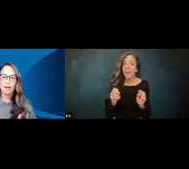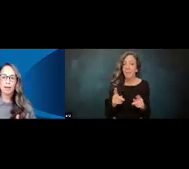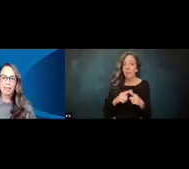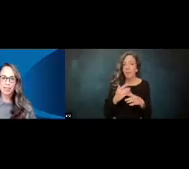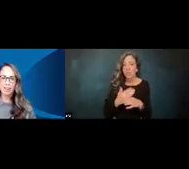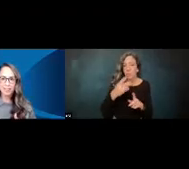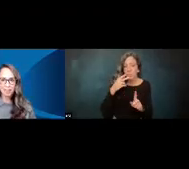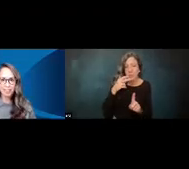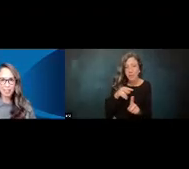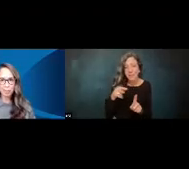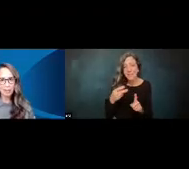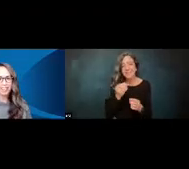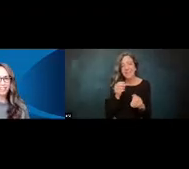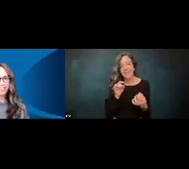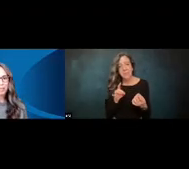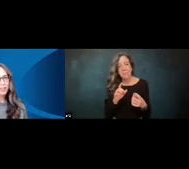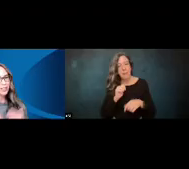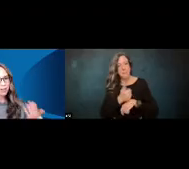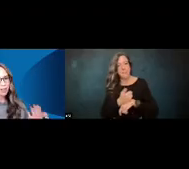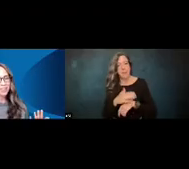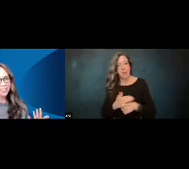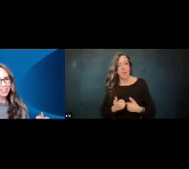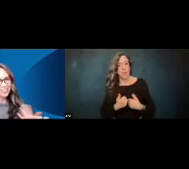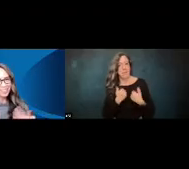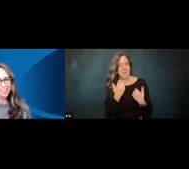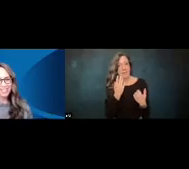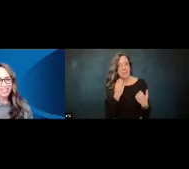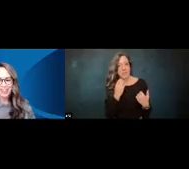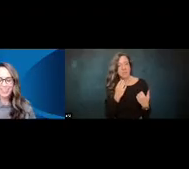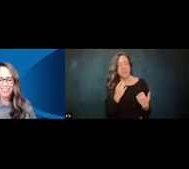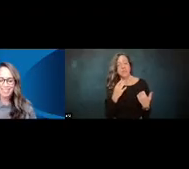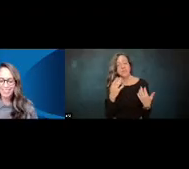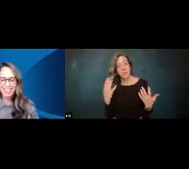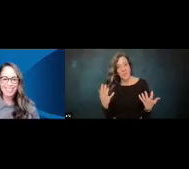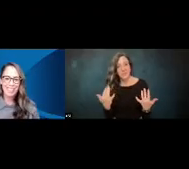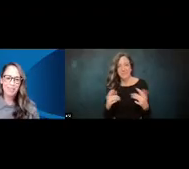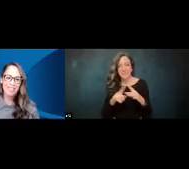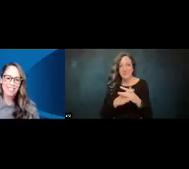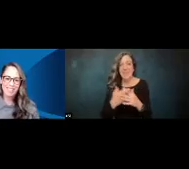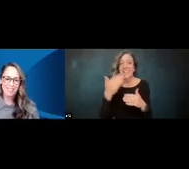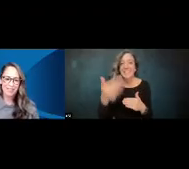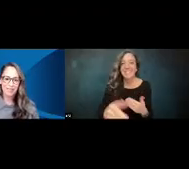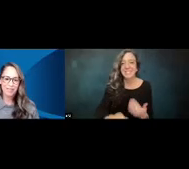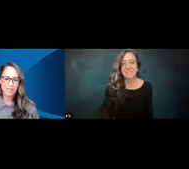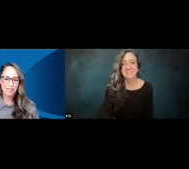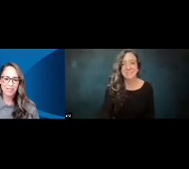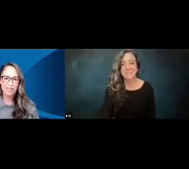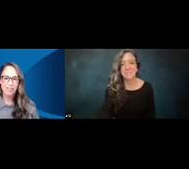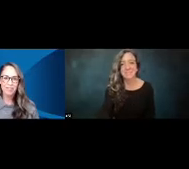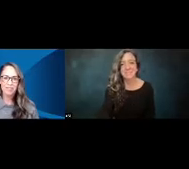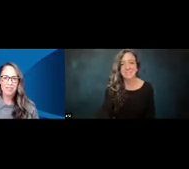feedback based on lived experience. So with all that said, let's get started. Next slide, please.